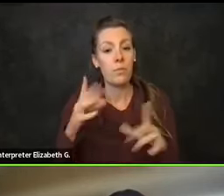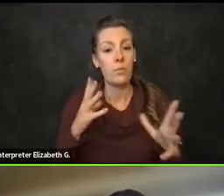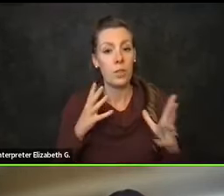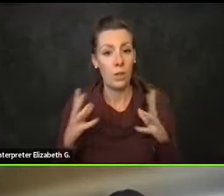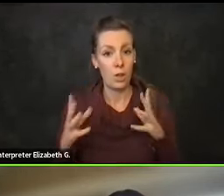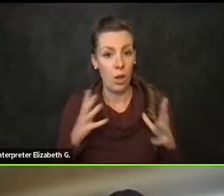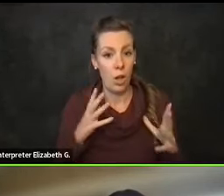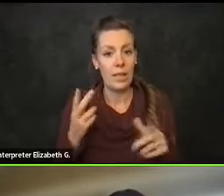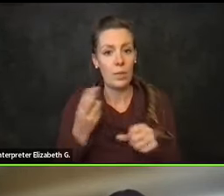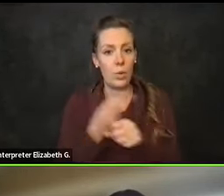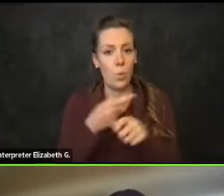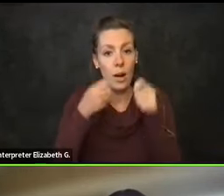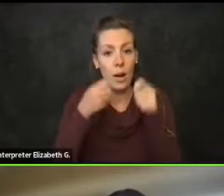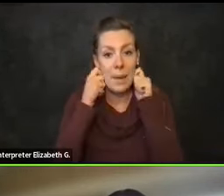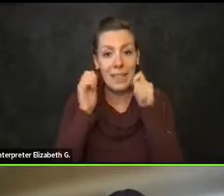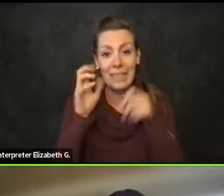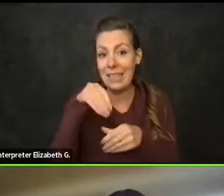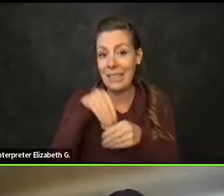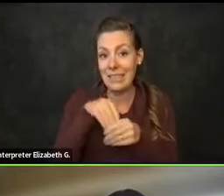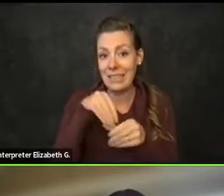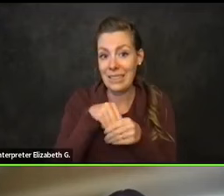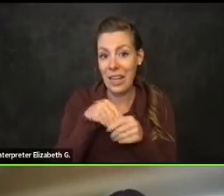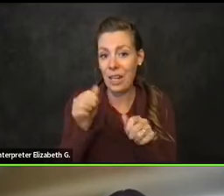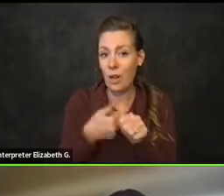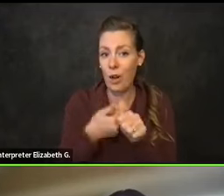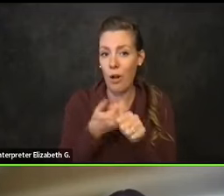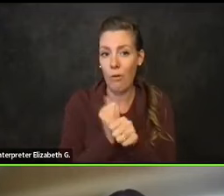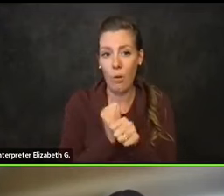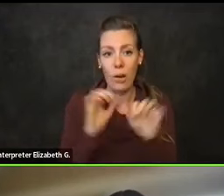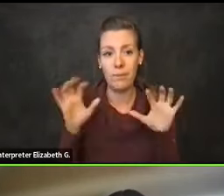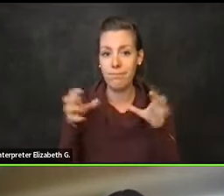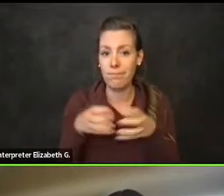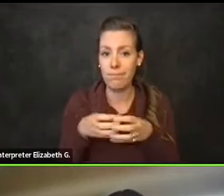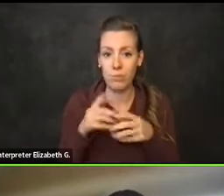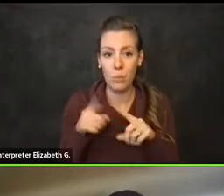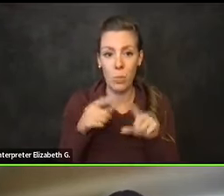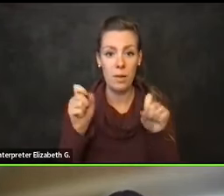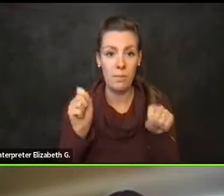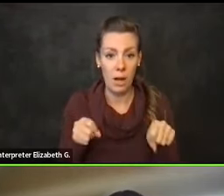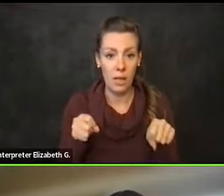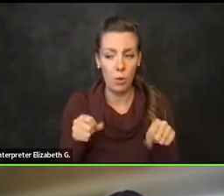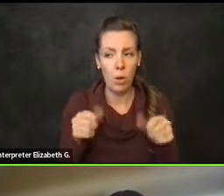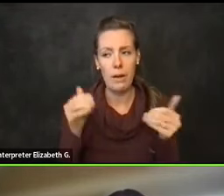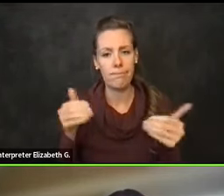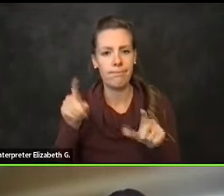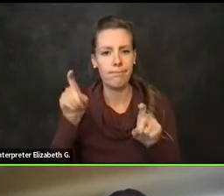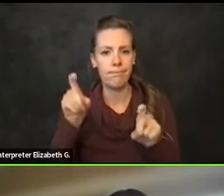Mase indoors, avoid gatherings whenever possible and get tested, and we still have